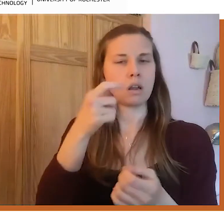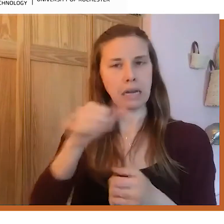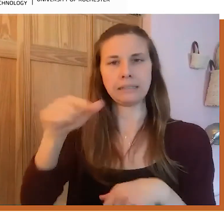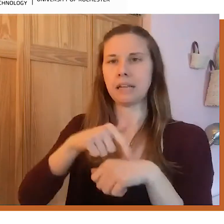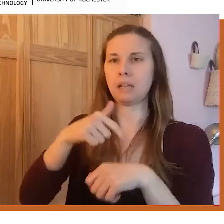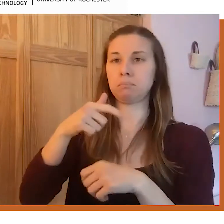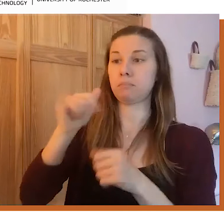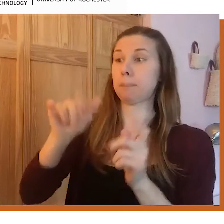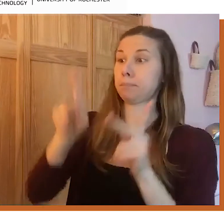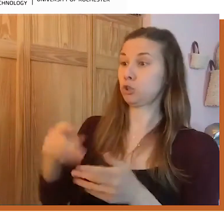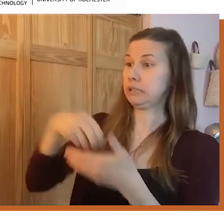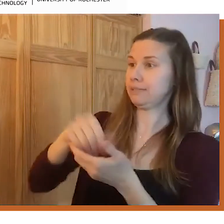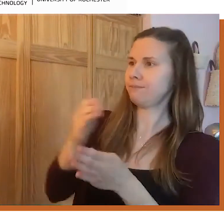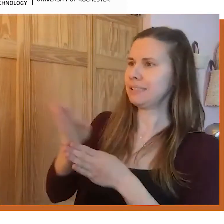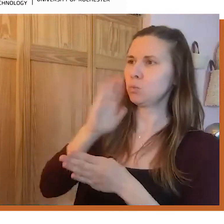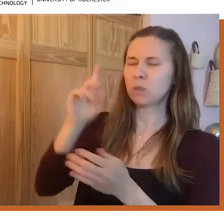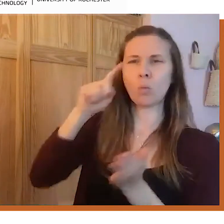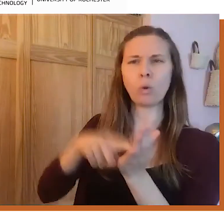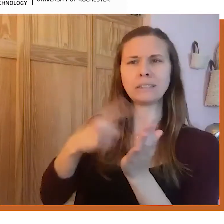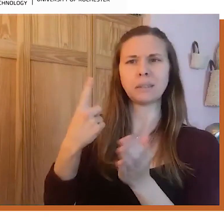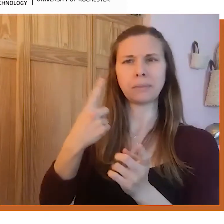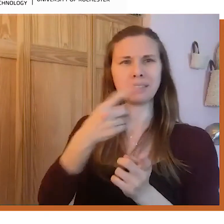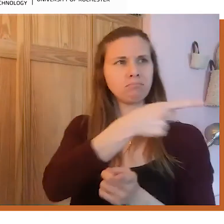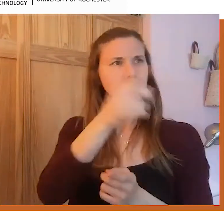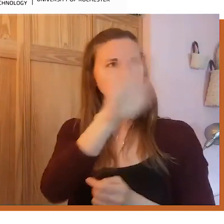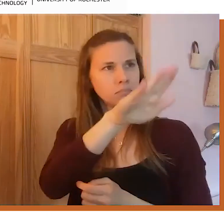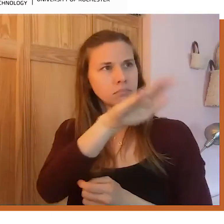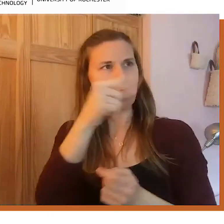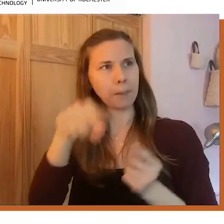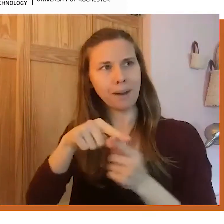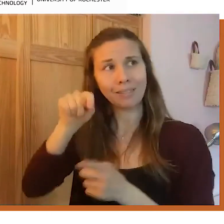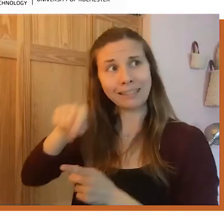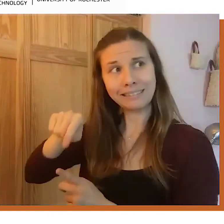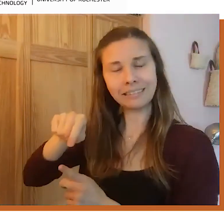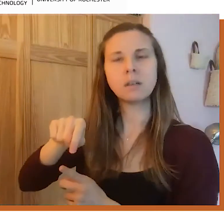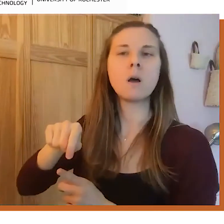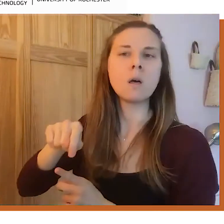Anytime someone is in a field, they will notice something that applies to them about that specific topic,